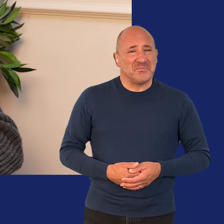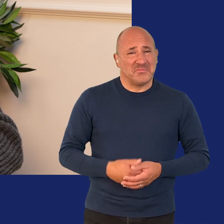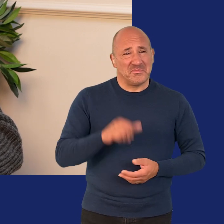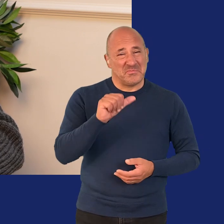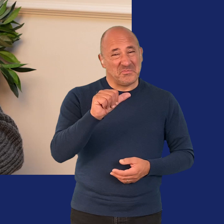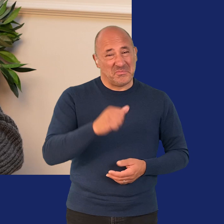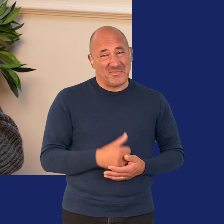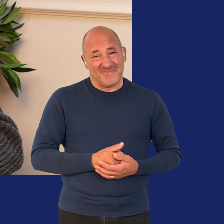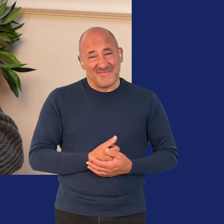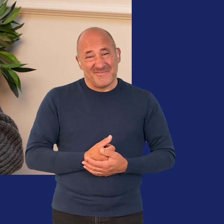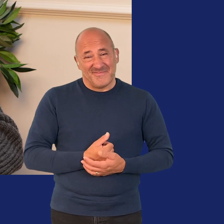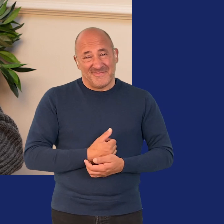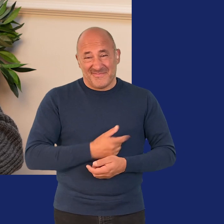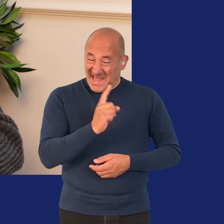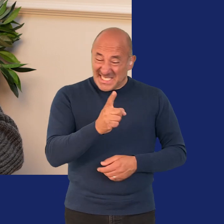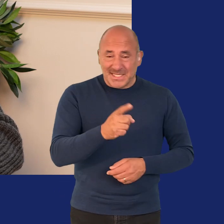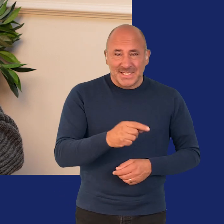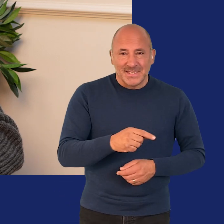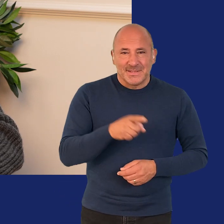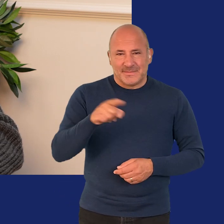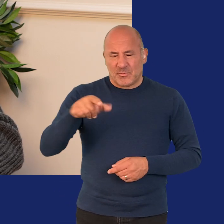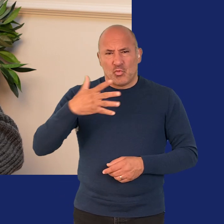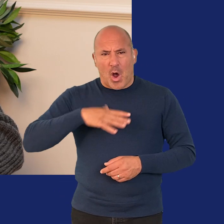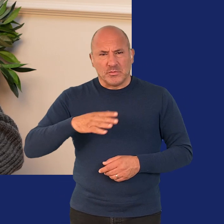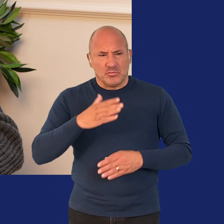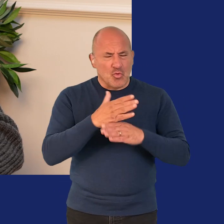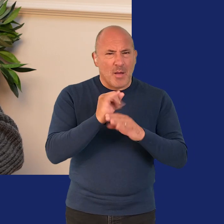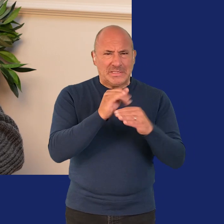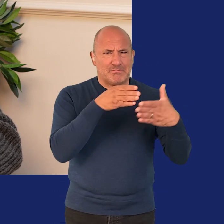We said, you know, taking away those barriers and making sure that they're able to shine- Josh: mm-hmm.